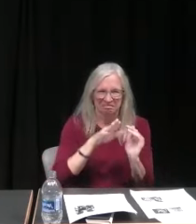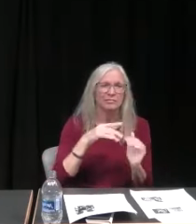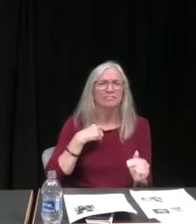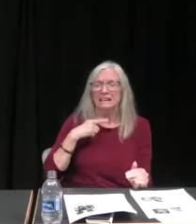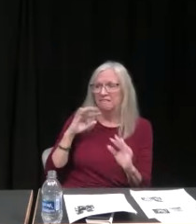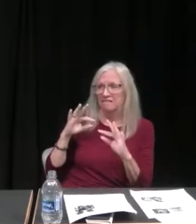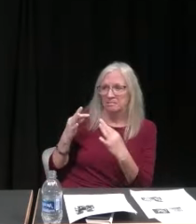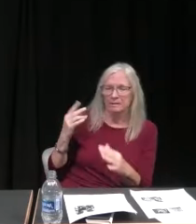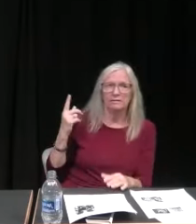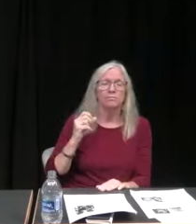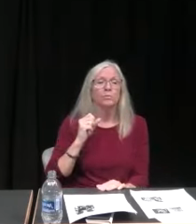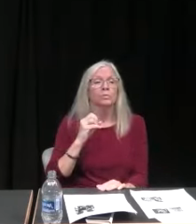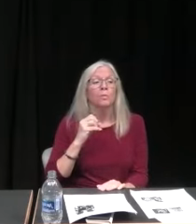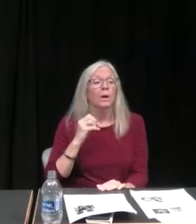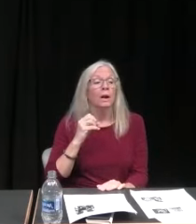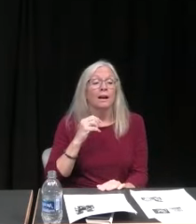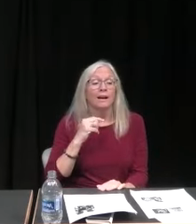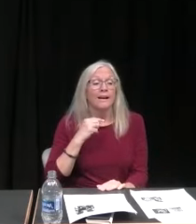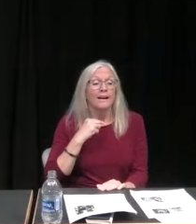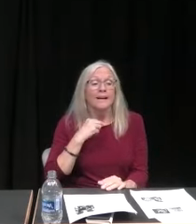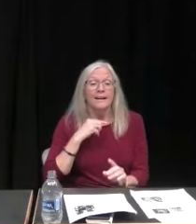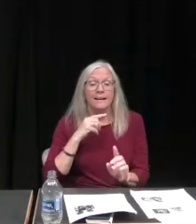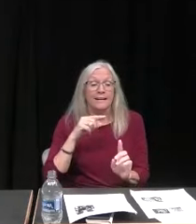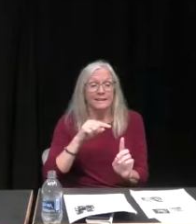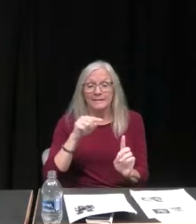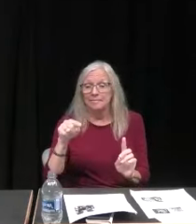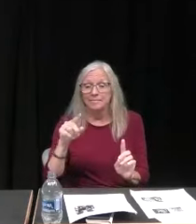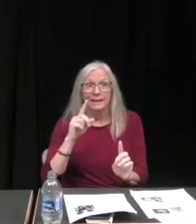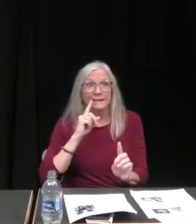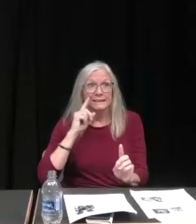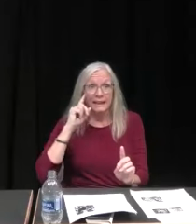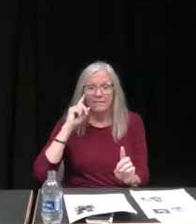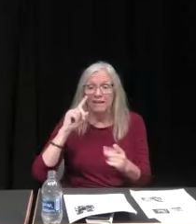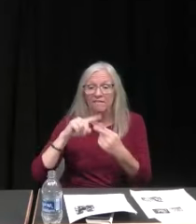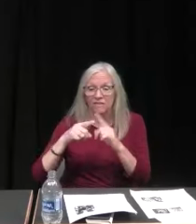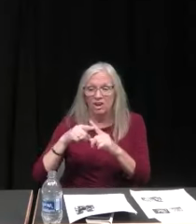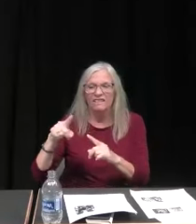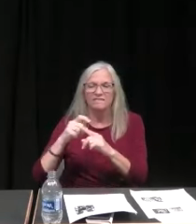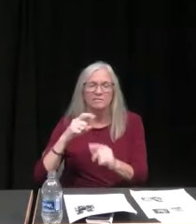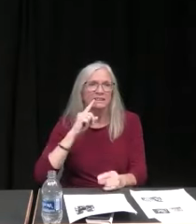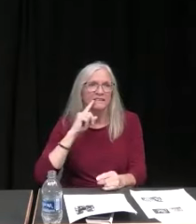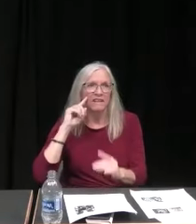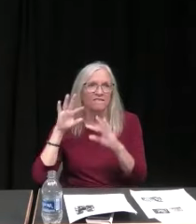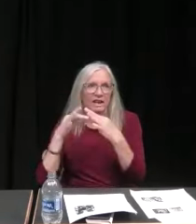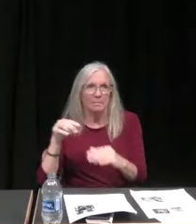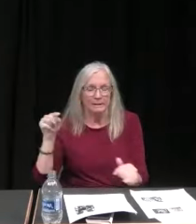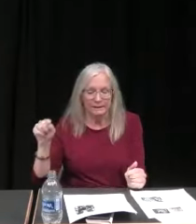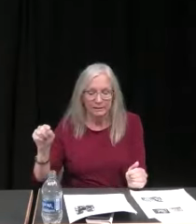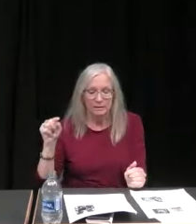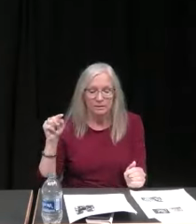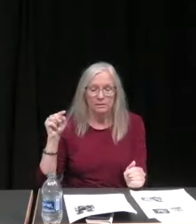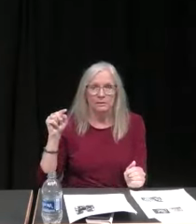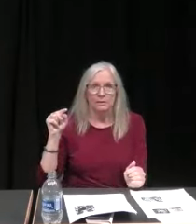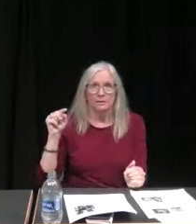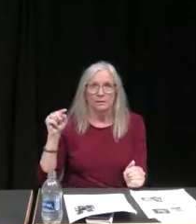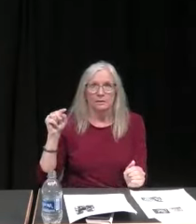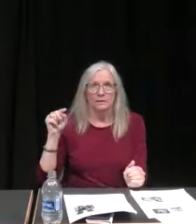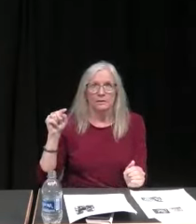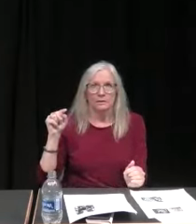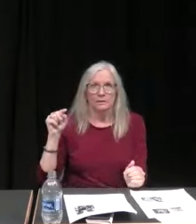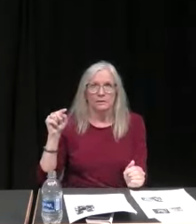share when I went into a deaf school at 9 years old and I met other deaf peers especially ones